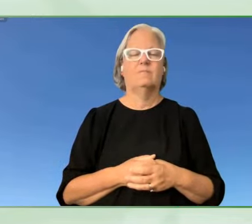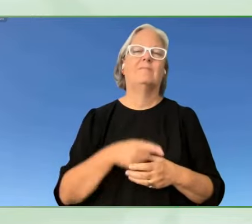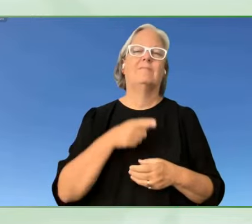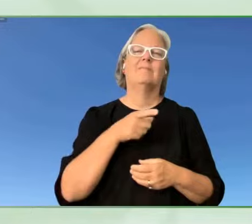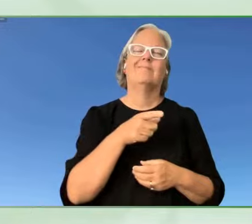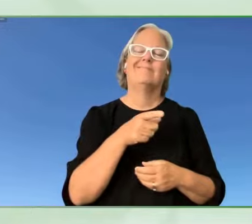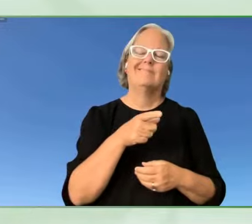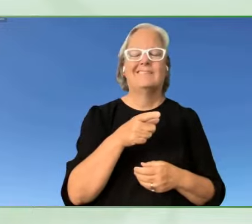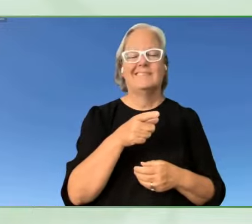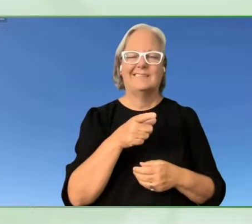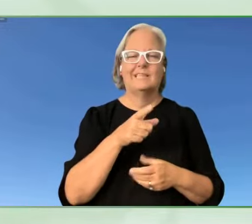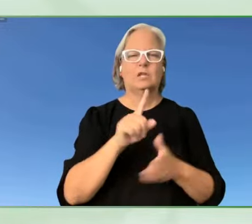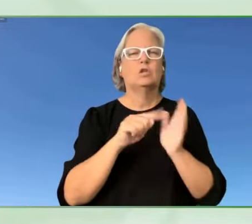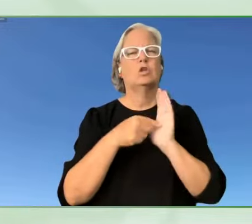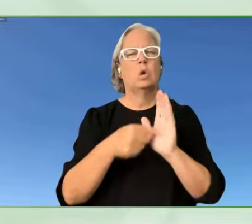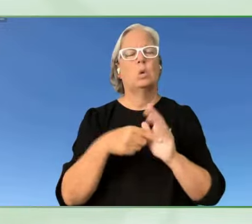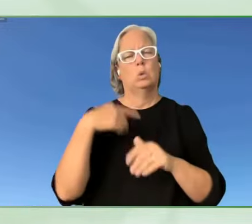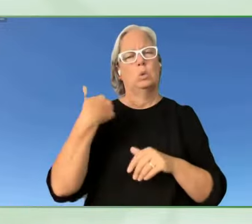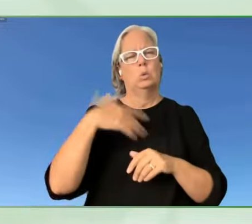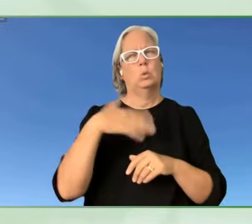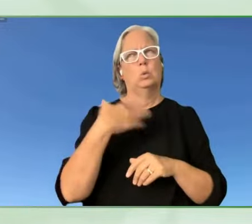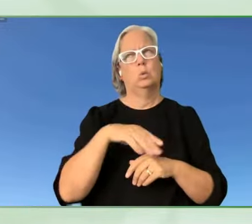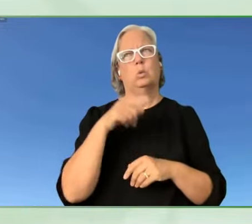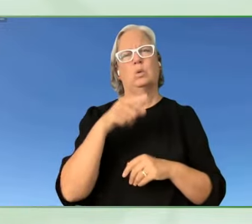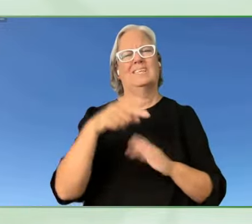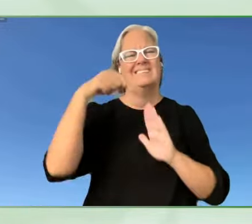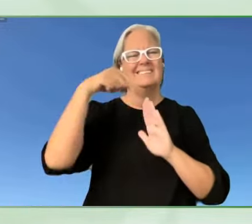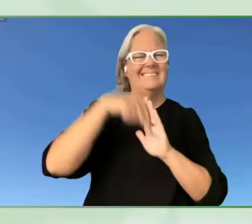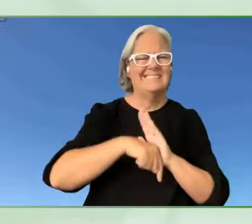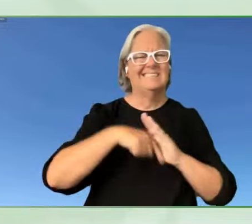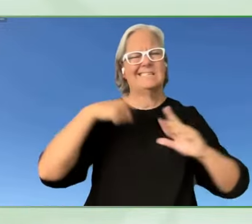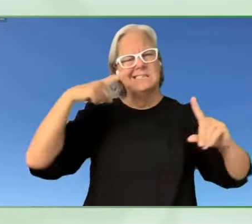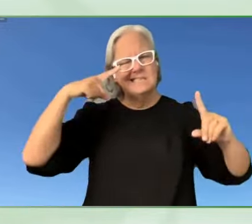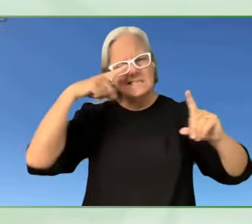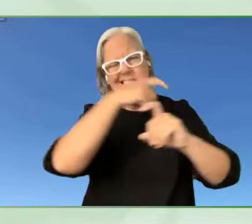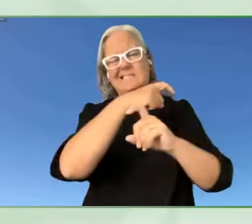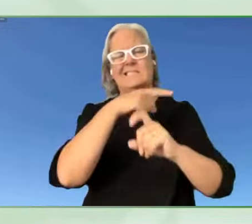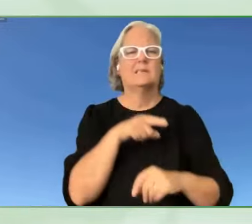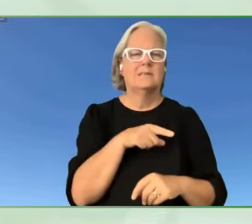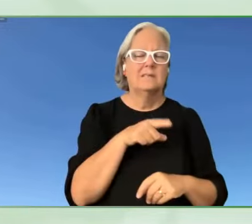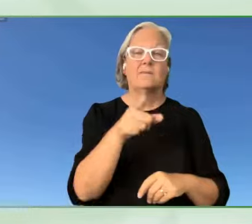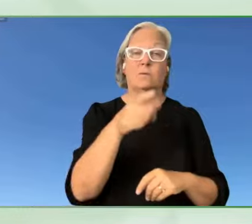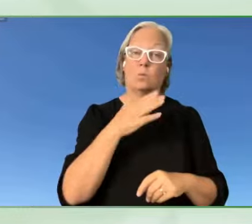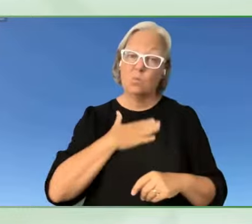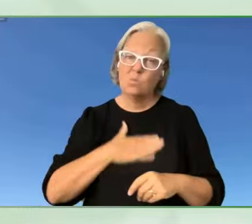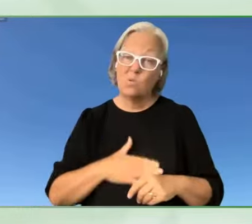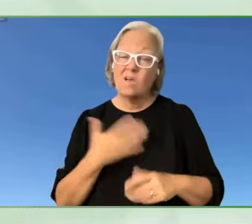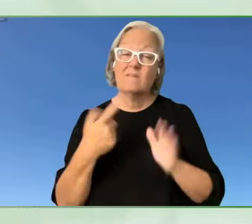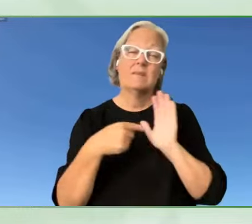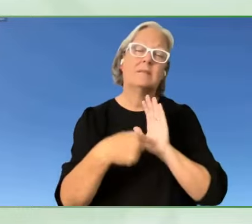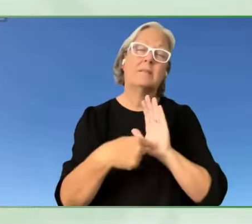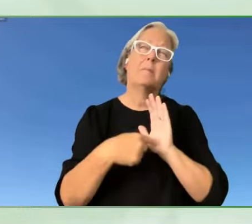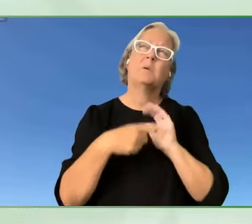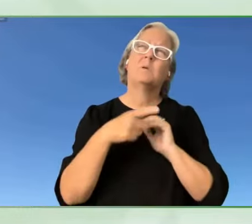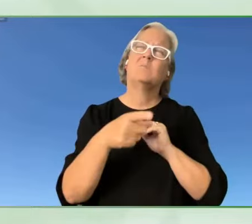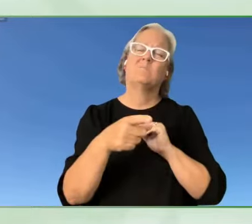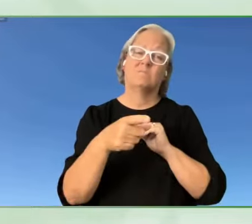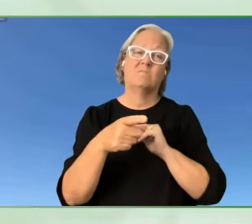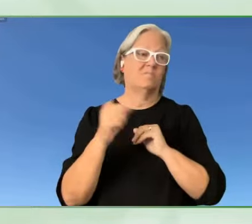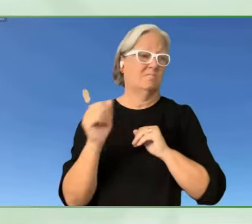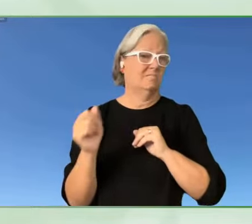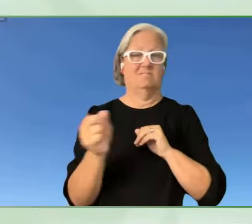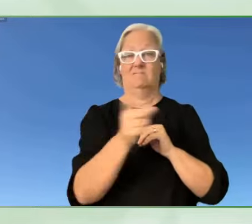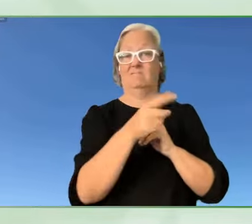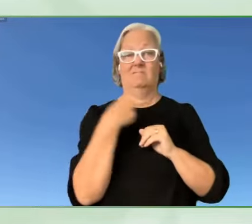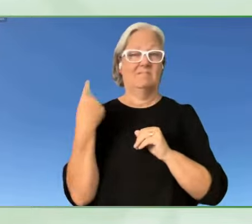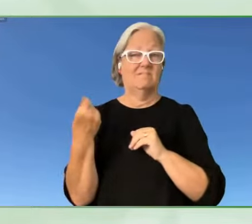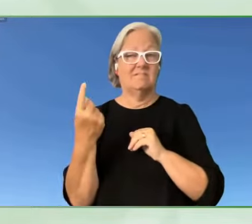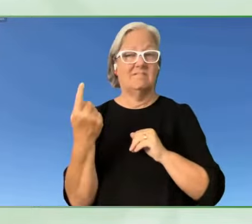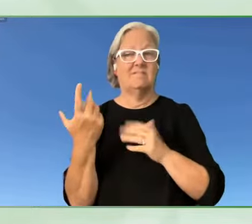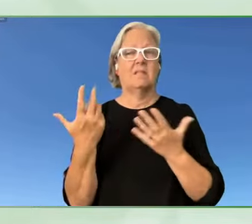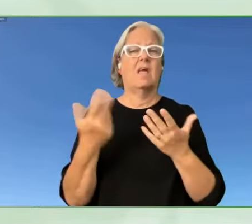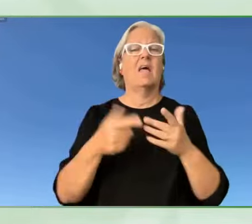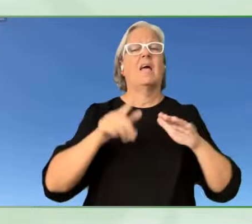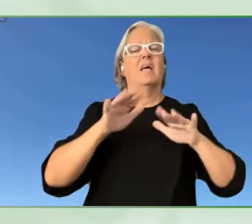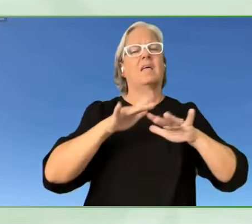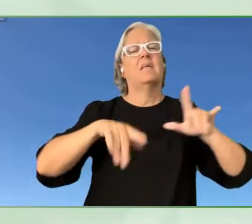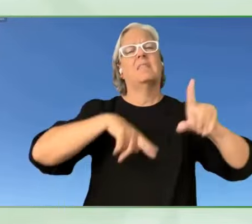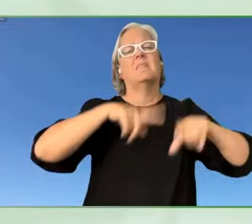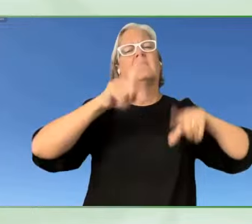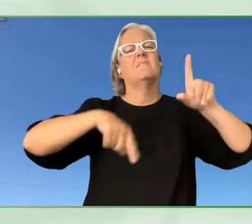Therefore it is very important that it is open, it is flexible, it is adaptable.